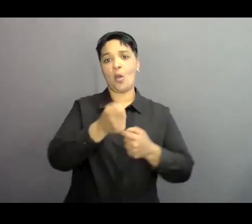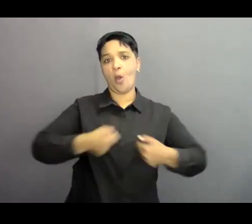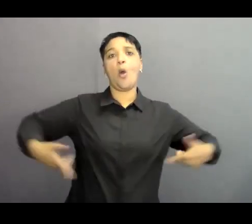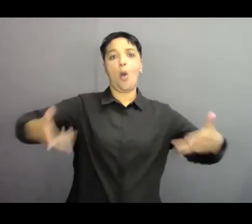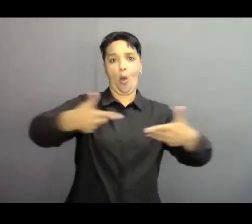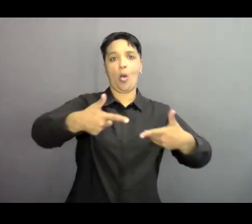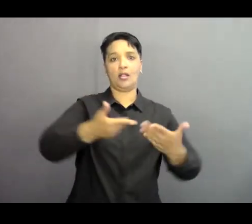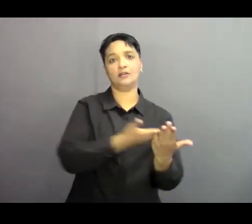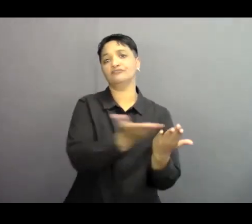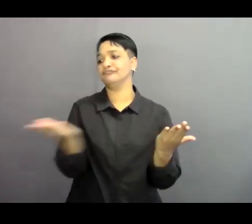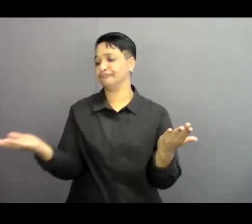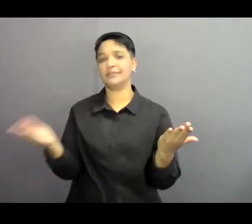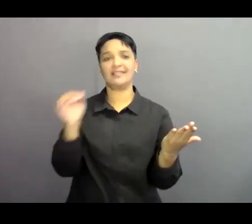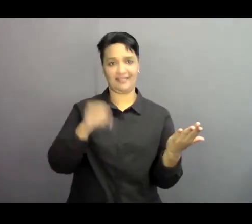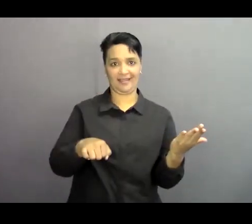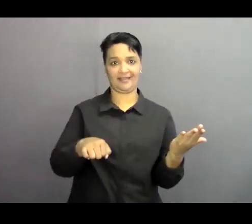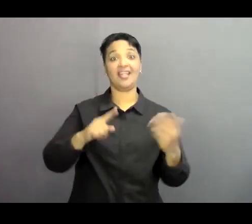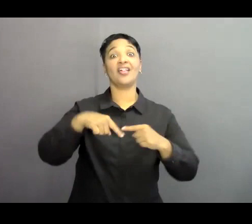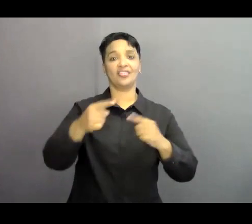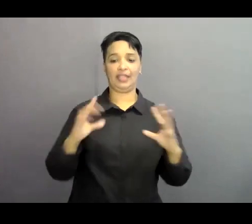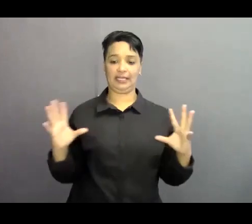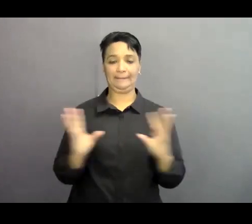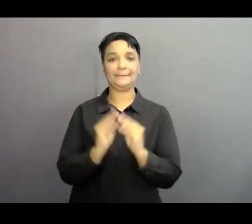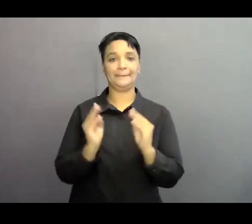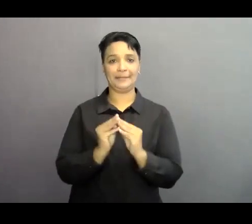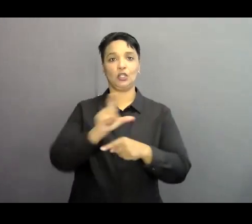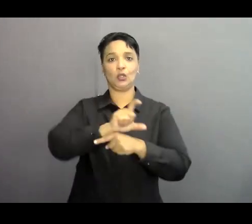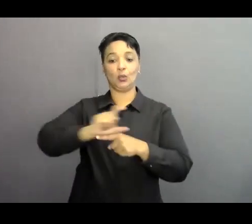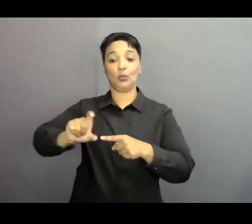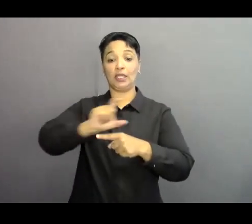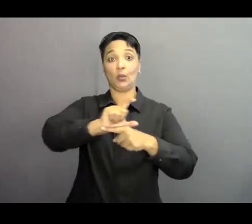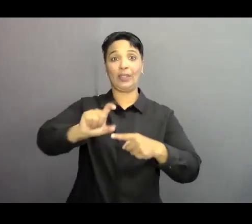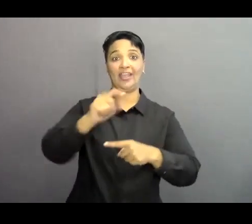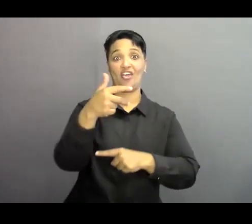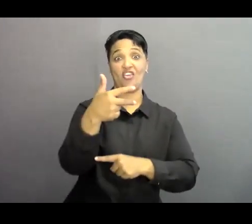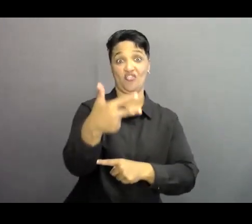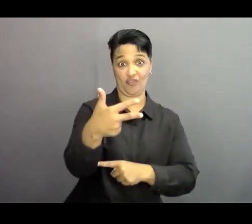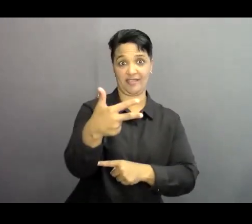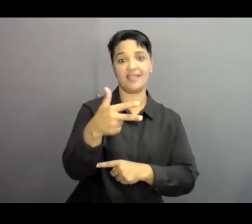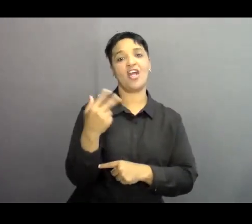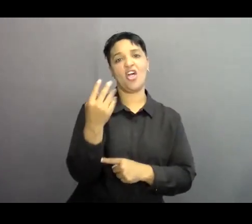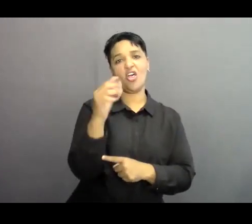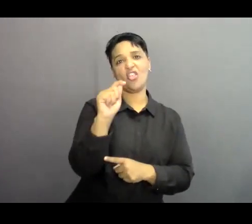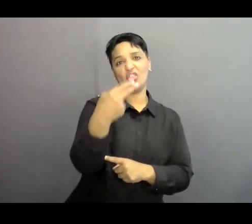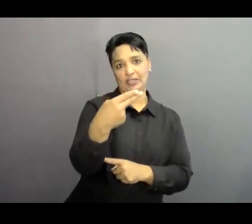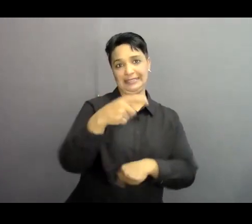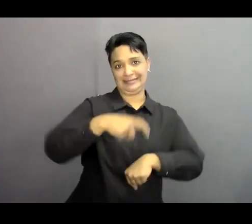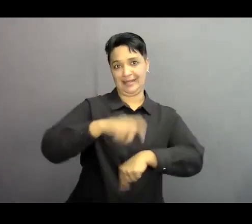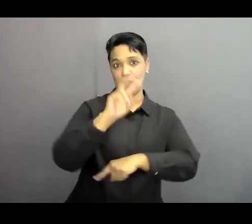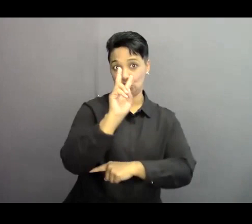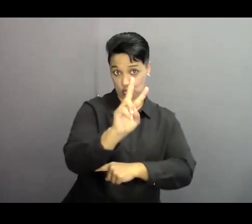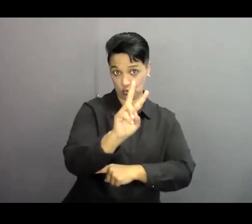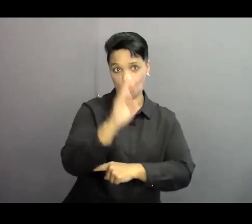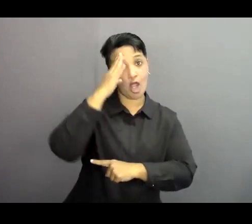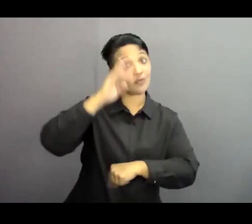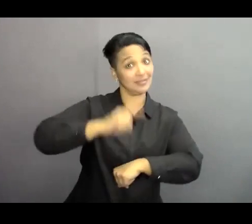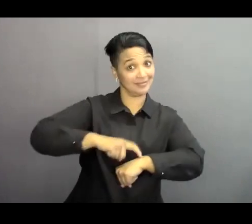And you have a meeting in week 3 on the Thursday, again, at 2.00pm, so discuss your feedback that